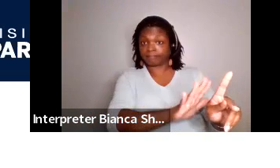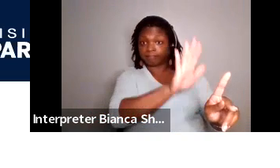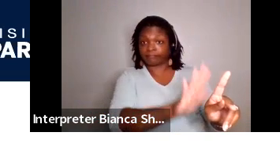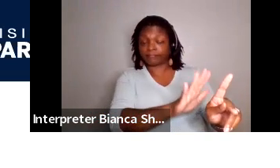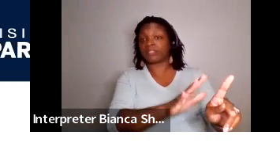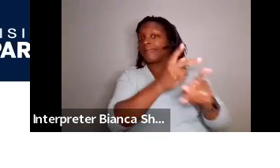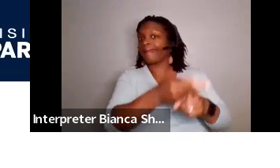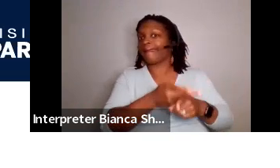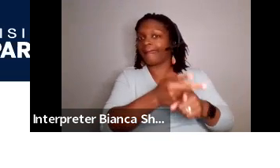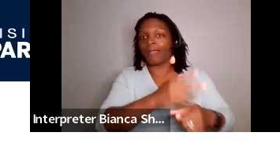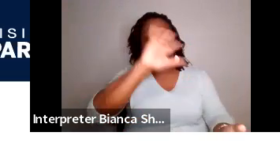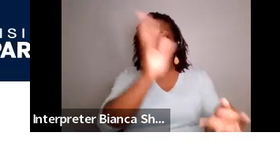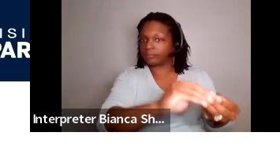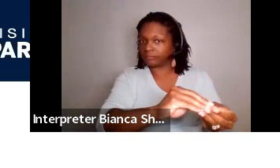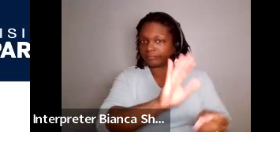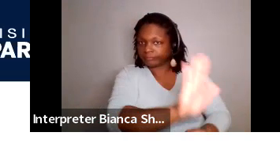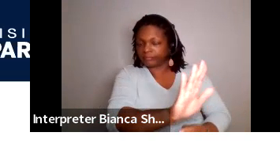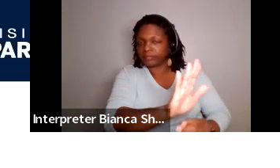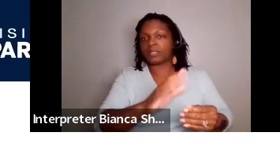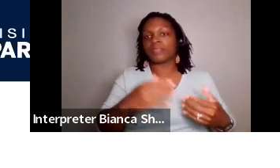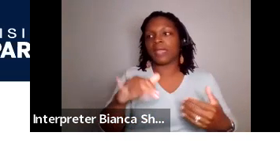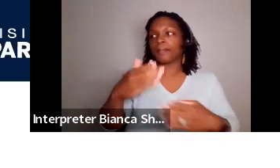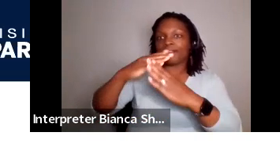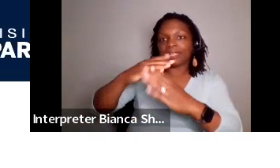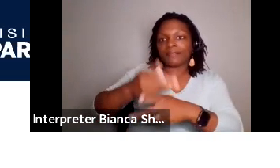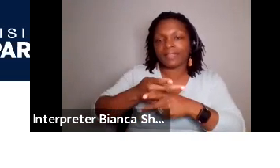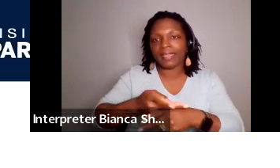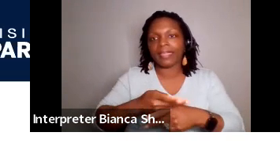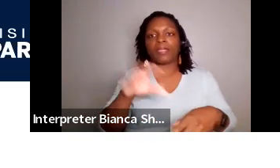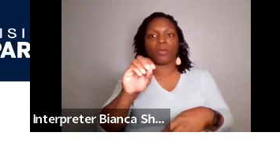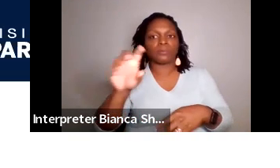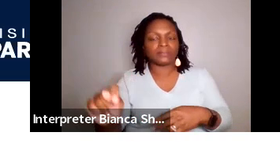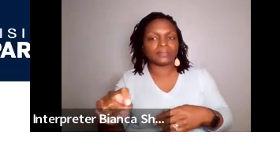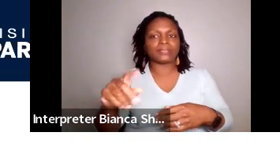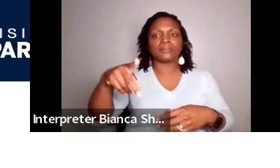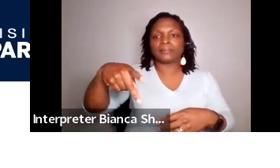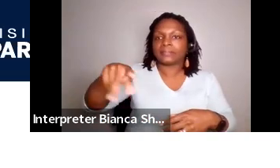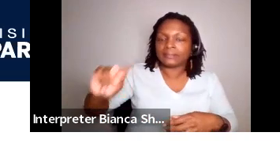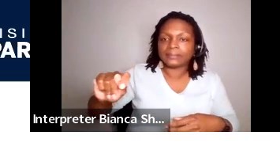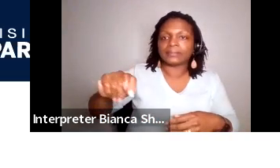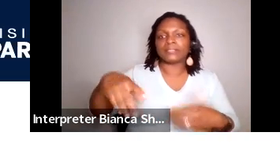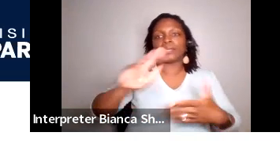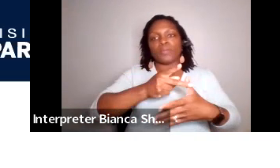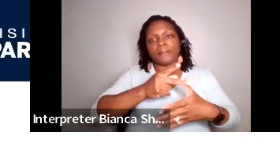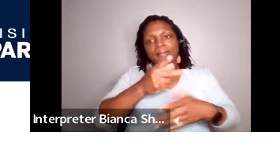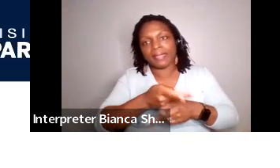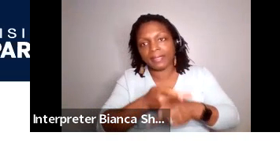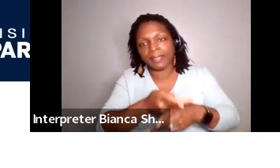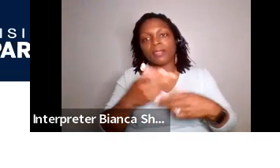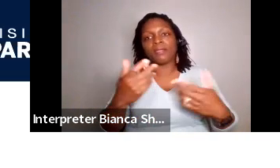There's prevented healthcare built in there's occupational therapy, physical therapy, their primary health, all of their acute medical care.